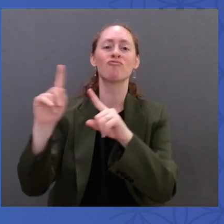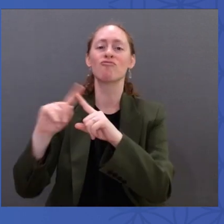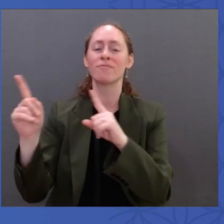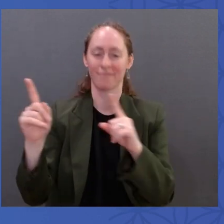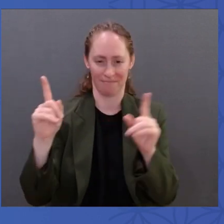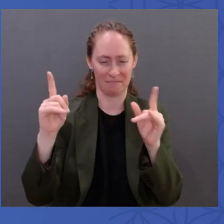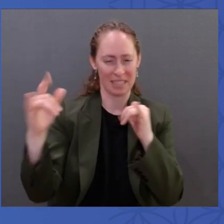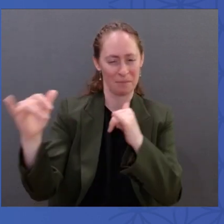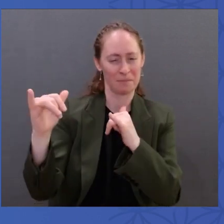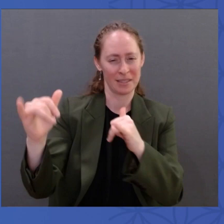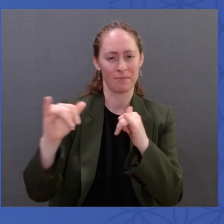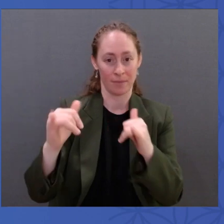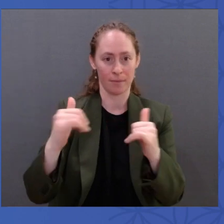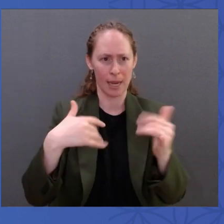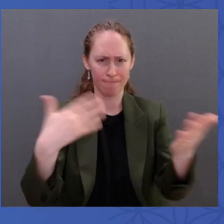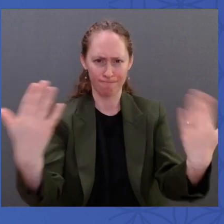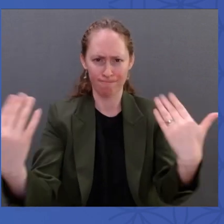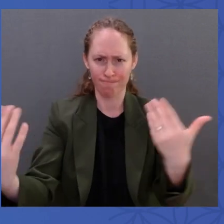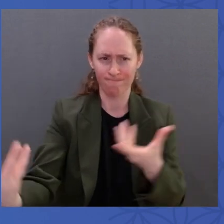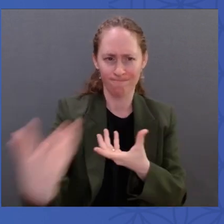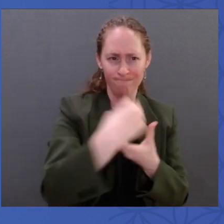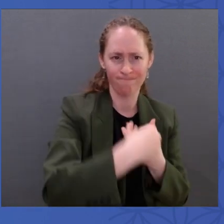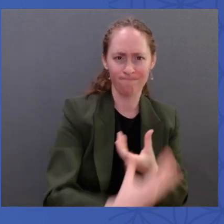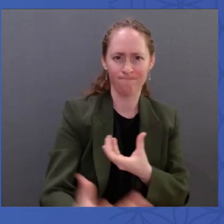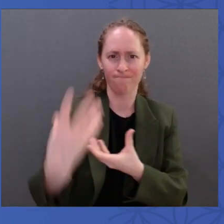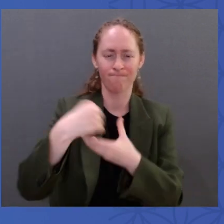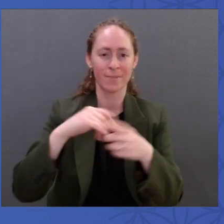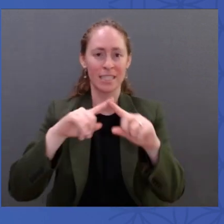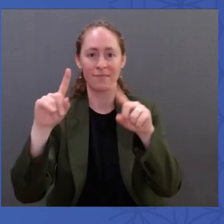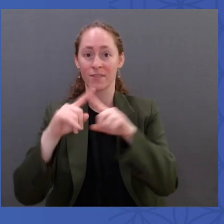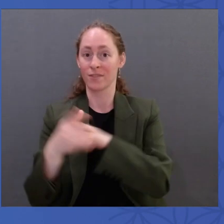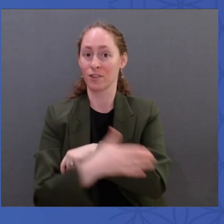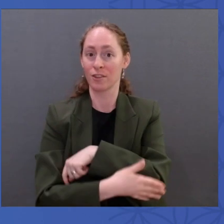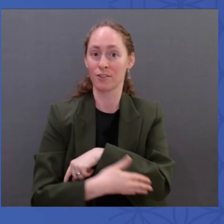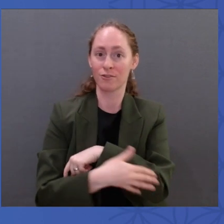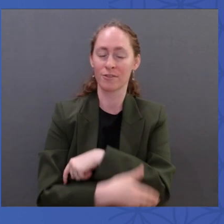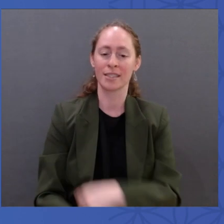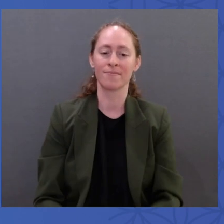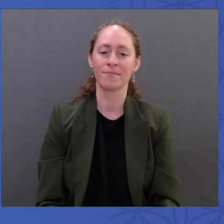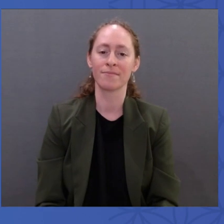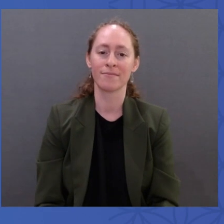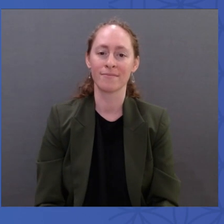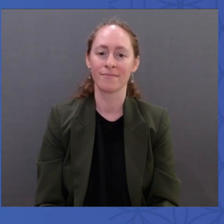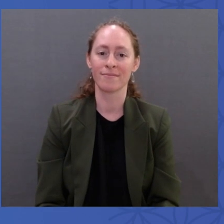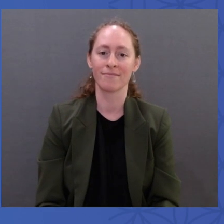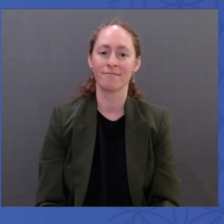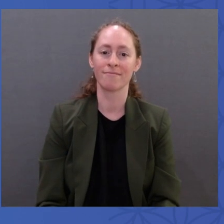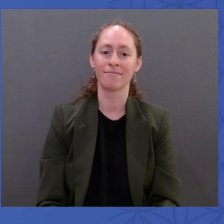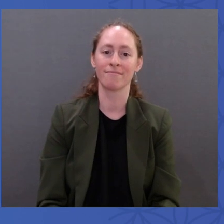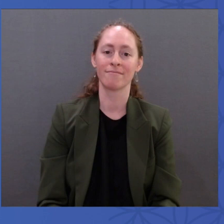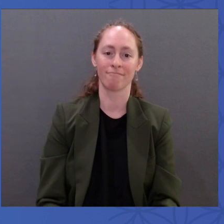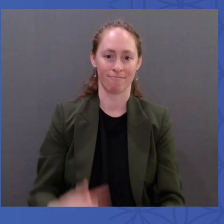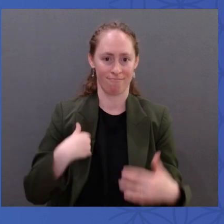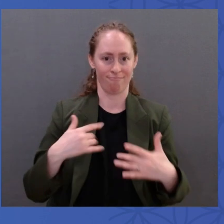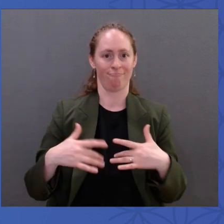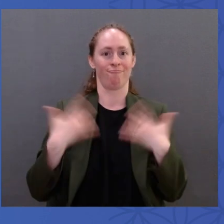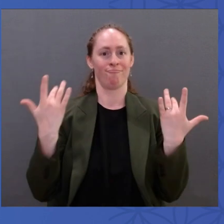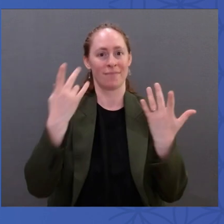from across the region, including in Southeast Asia, North East Asia, India, New Zealand and the United States.